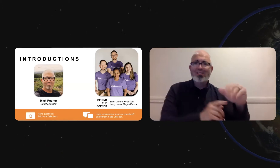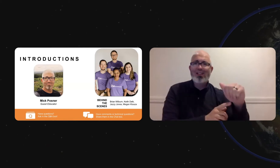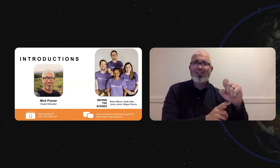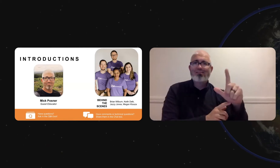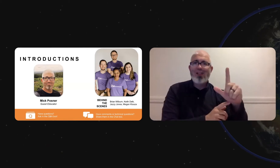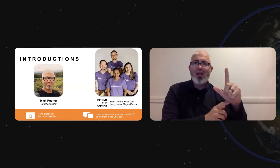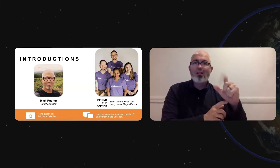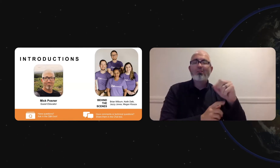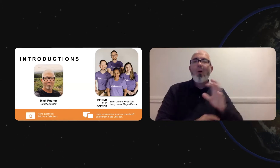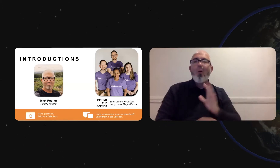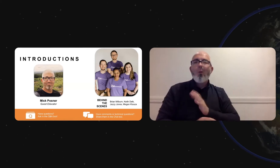American Sign Language.